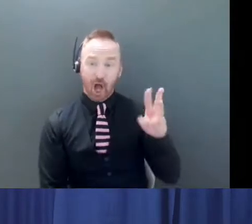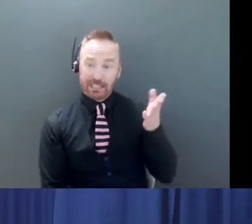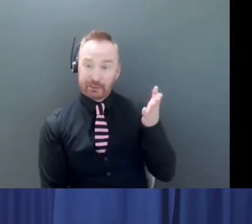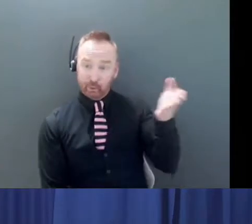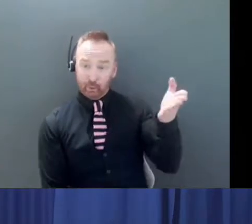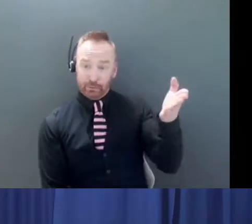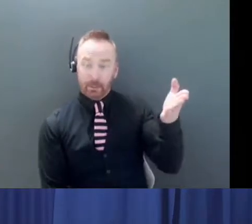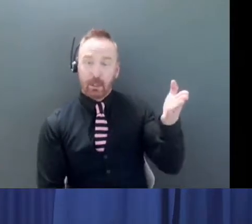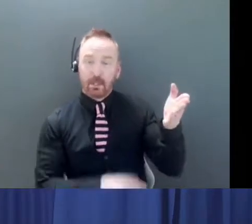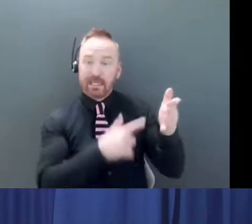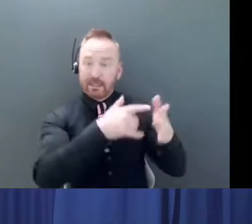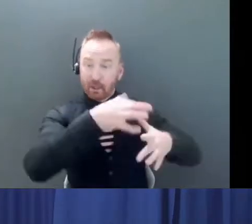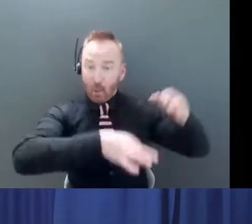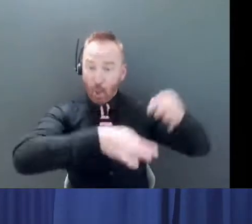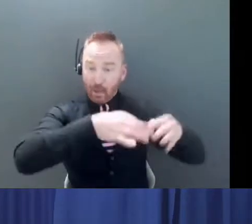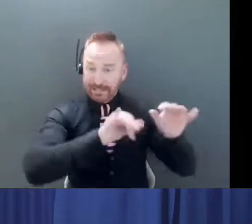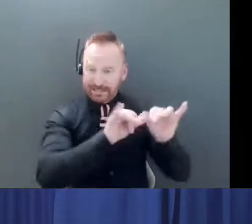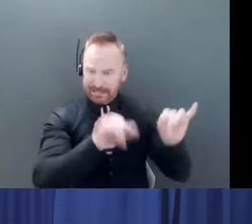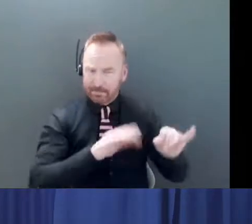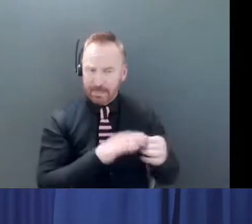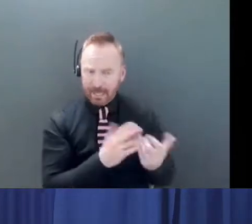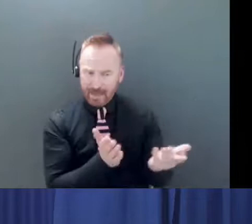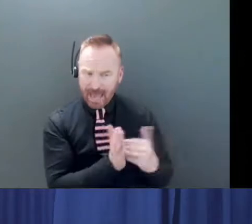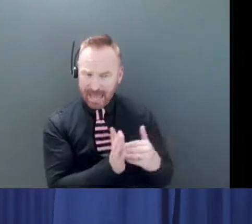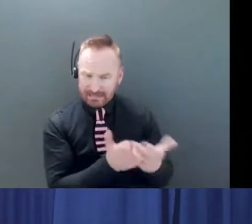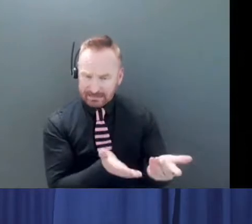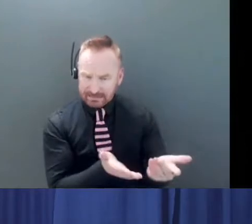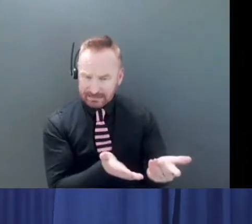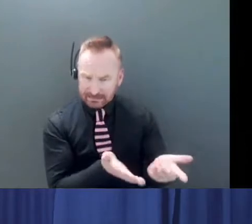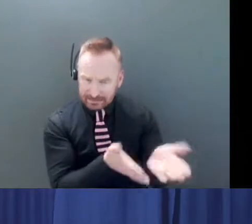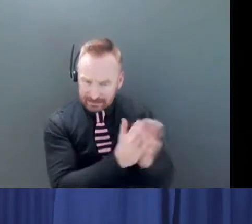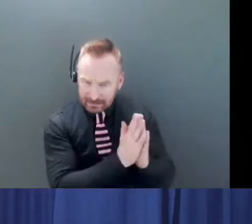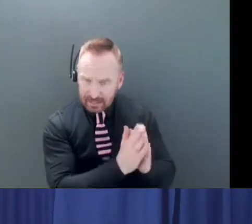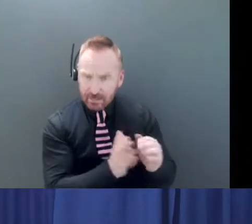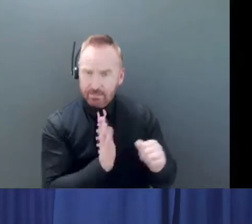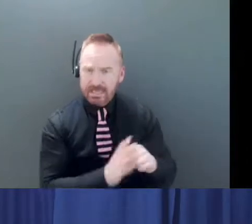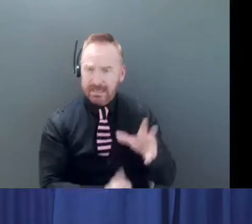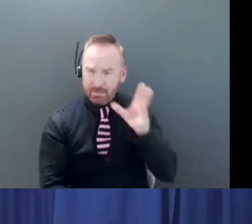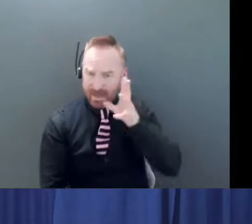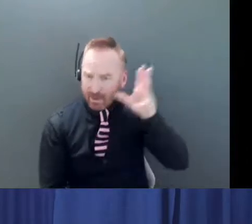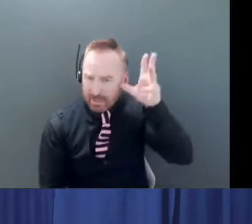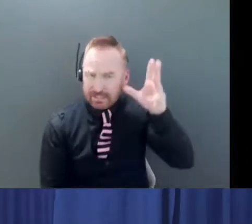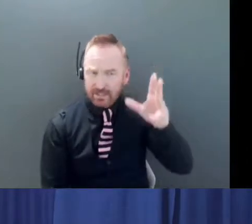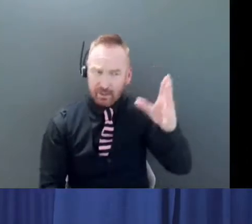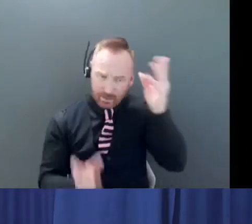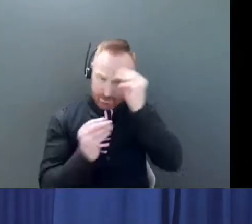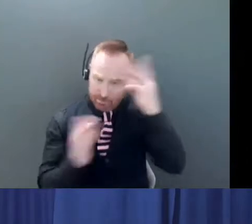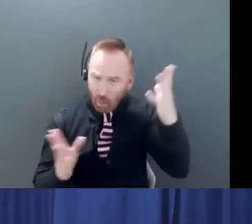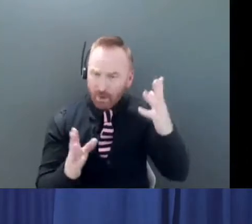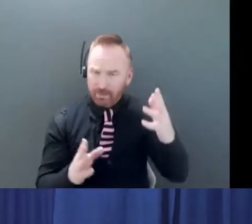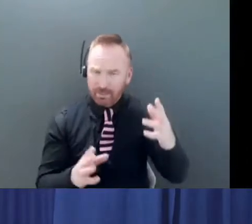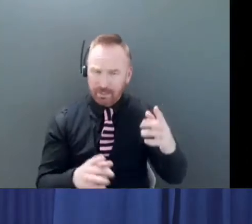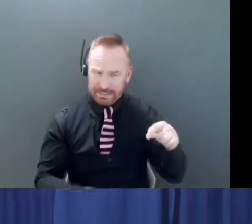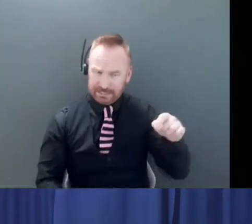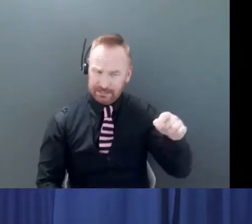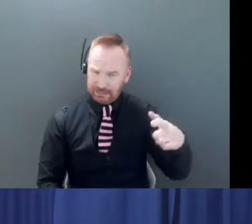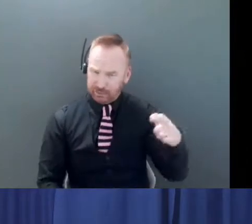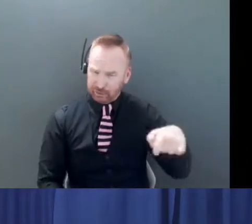could have been notified despite the lawsuit? It seems like some important information to know to talk to